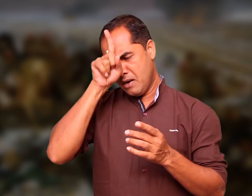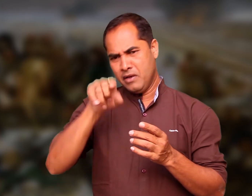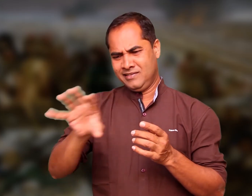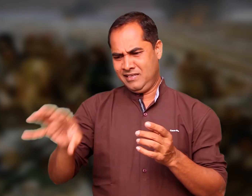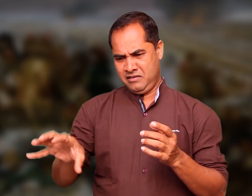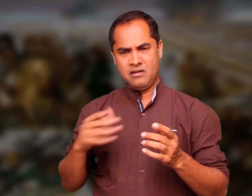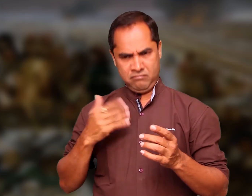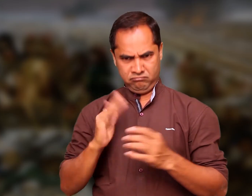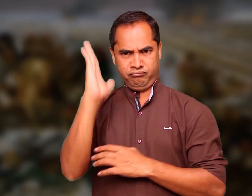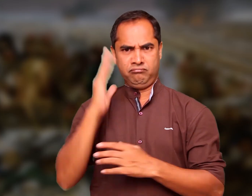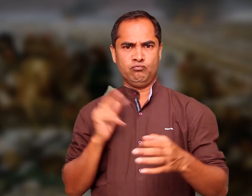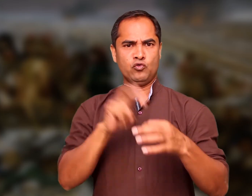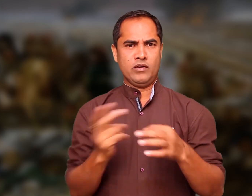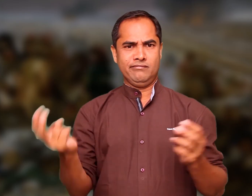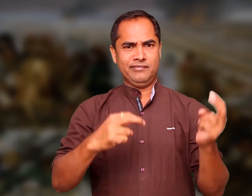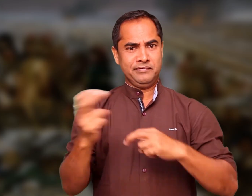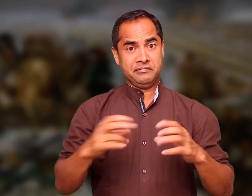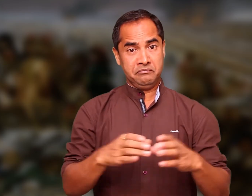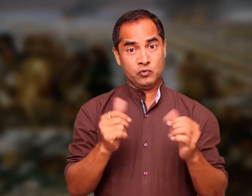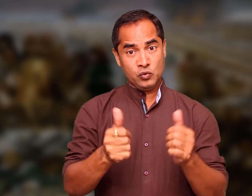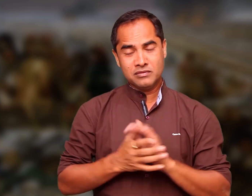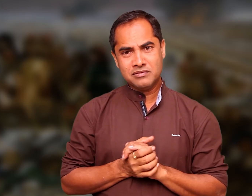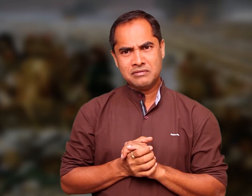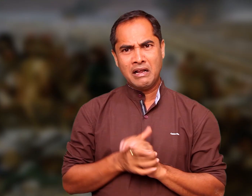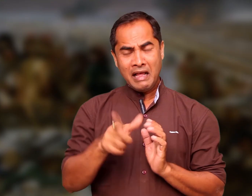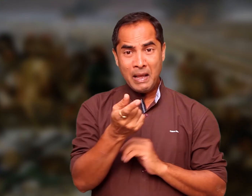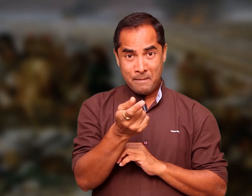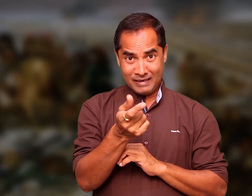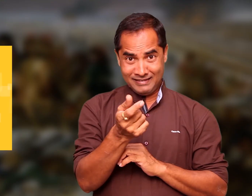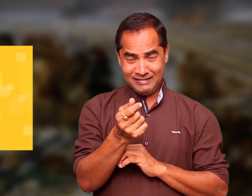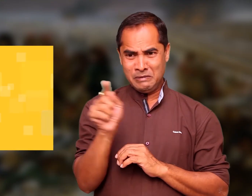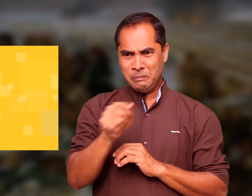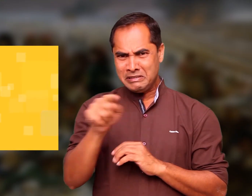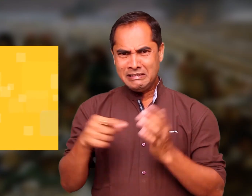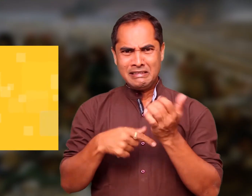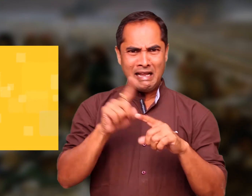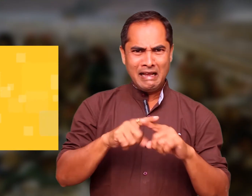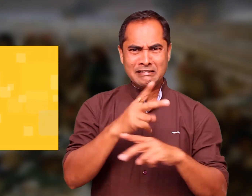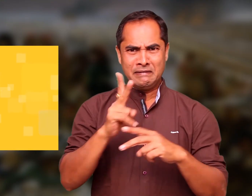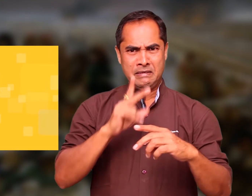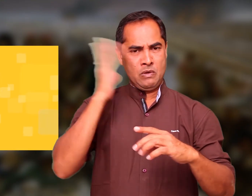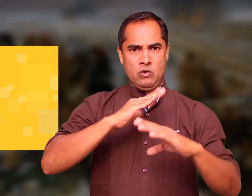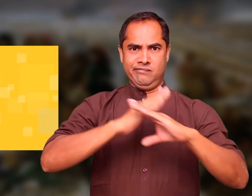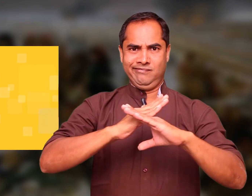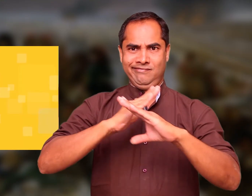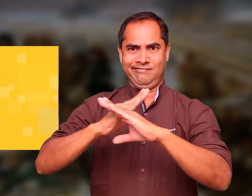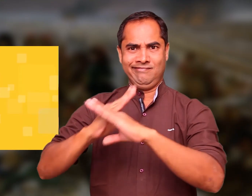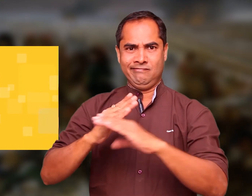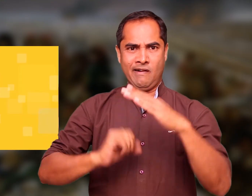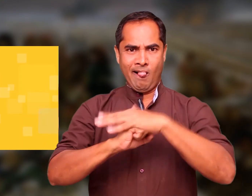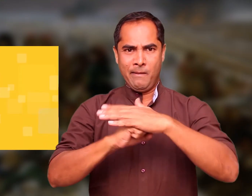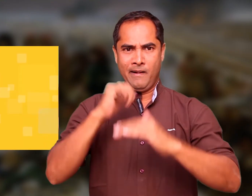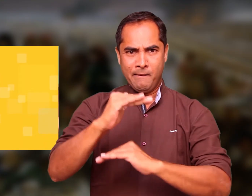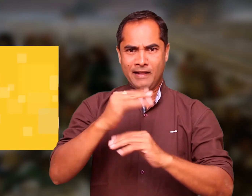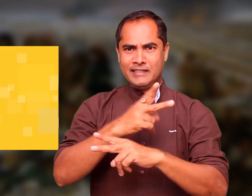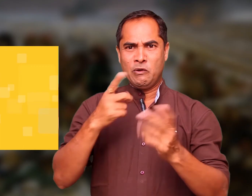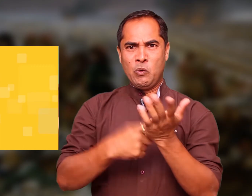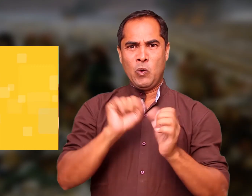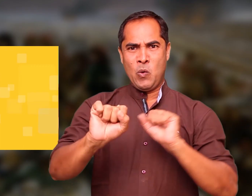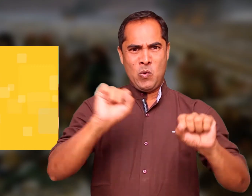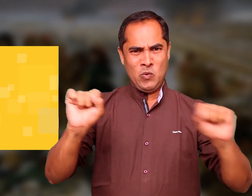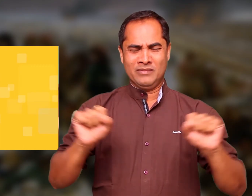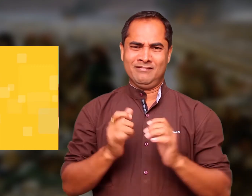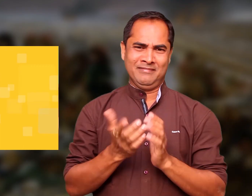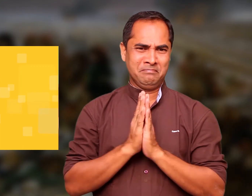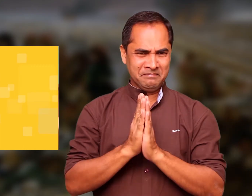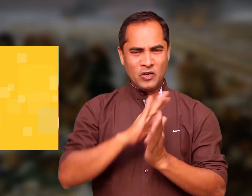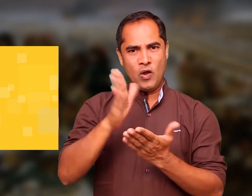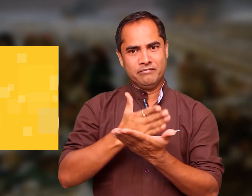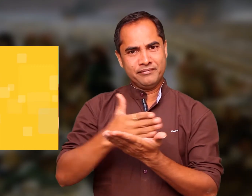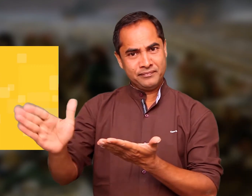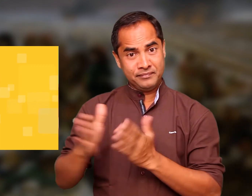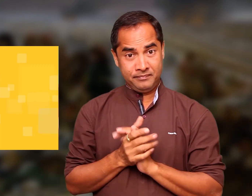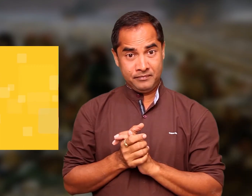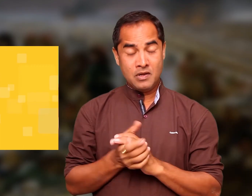other German states. The tax barriers were abolished and the number of